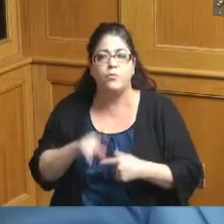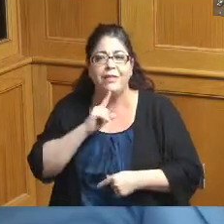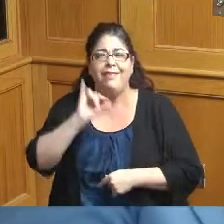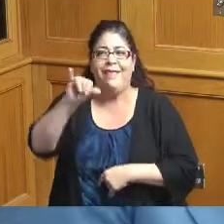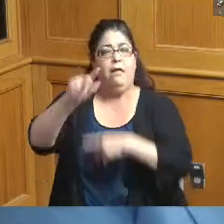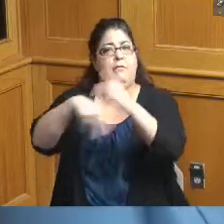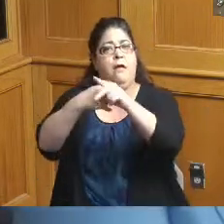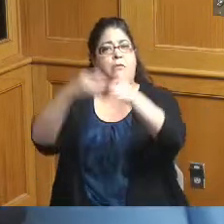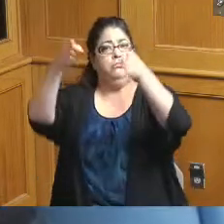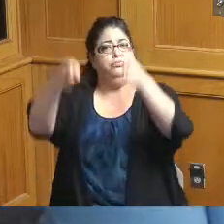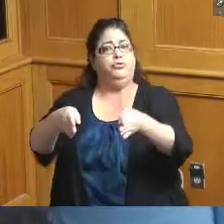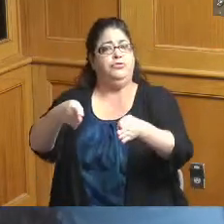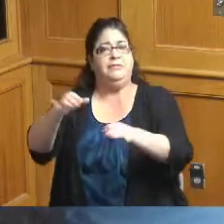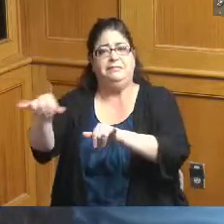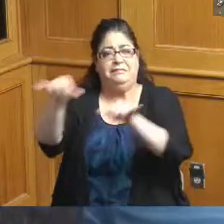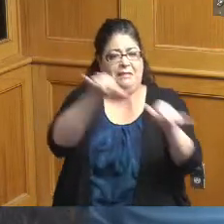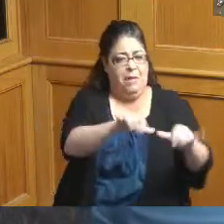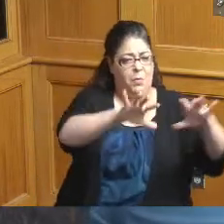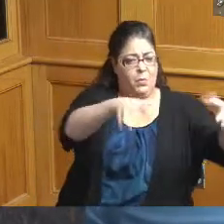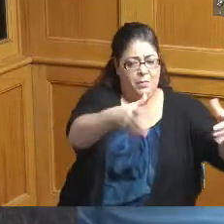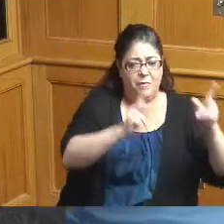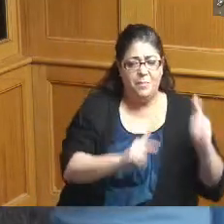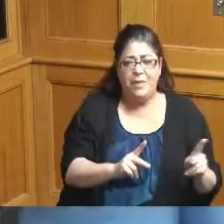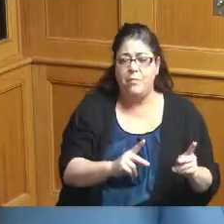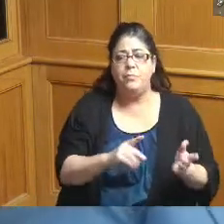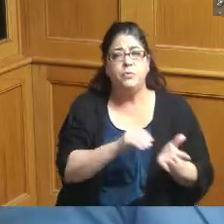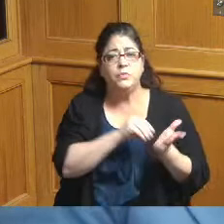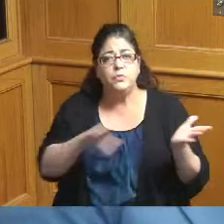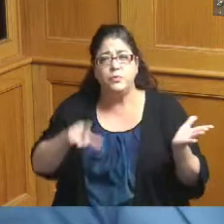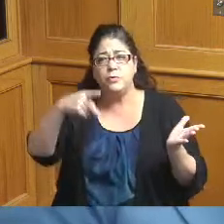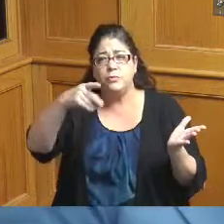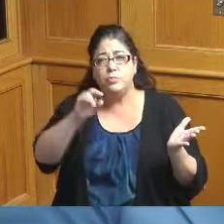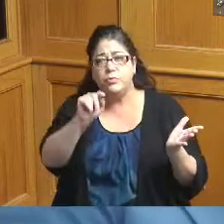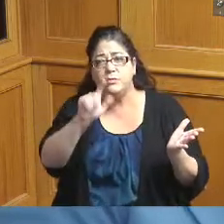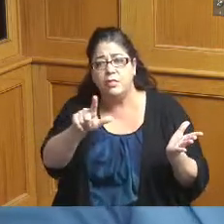doors in a variety of way whether it's through the portal online whether it's through mobile